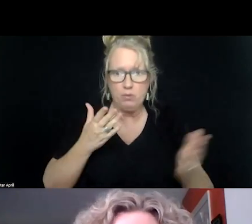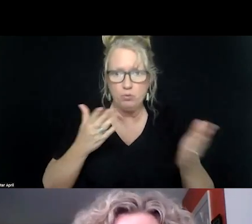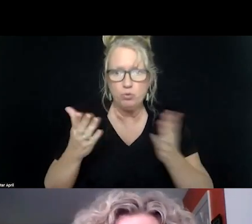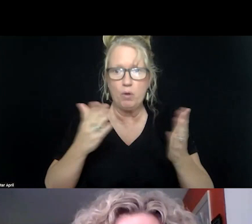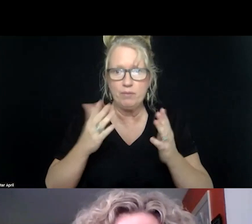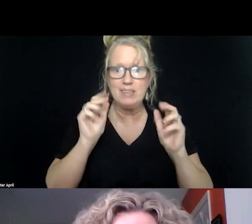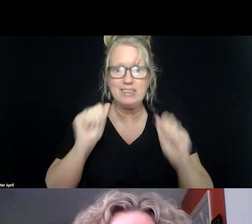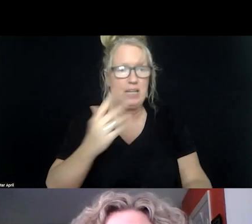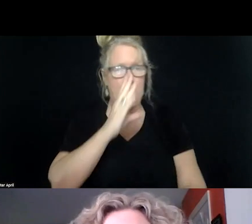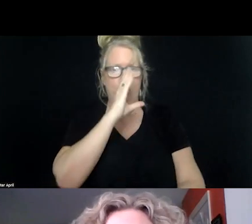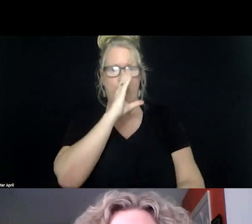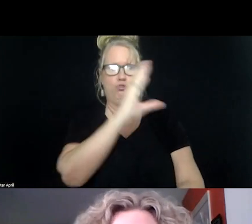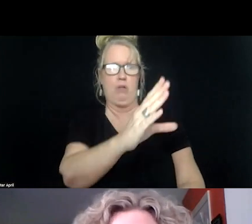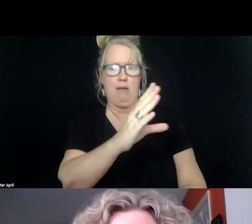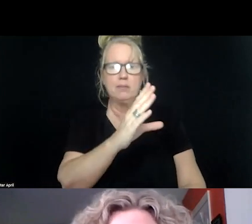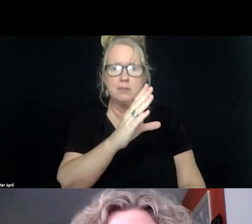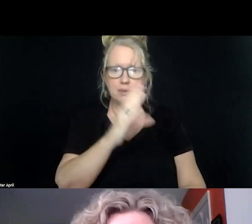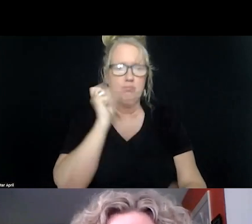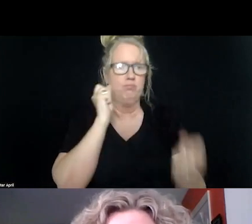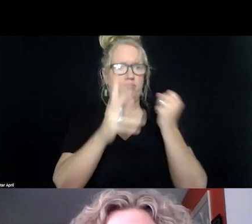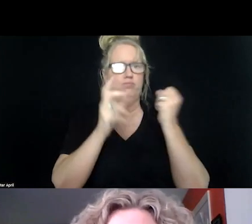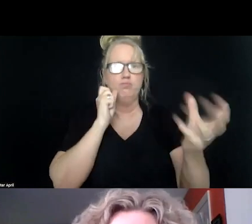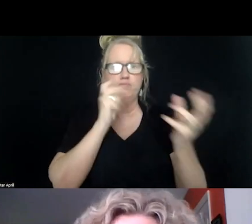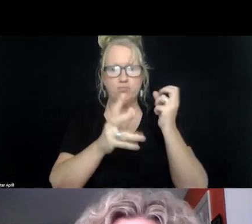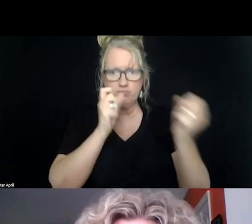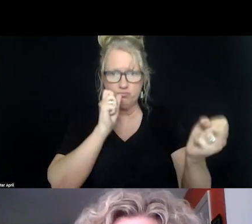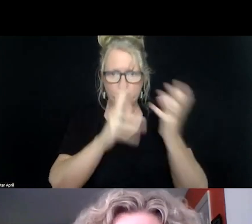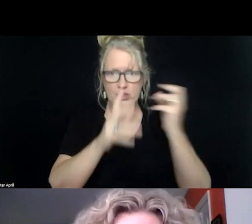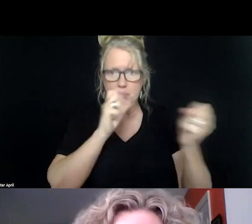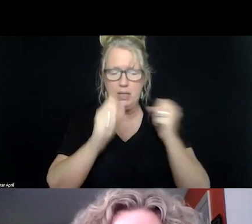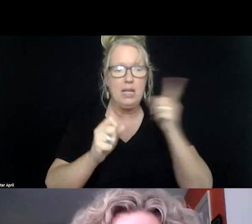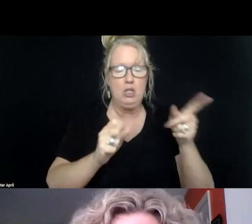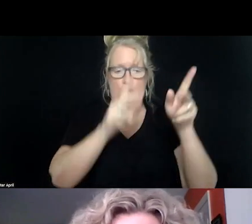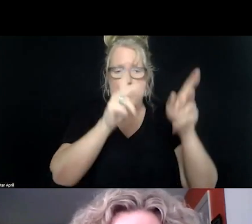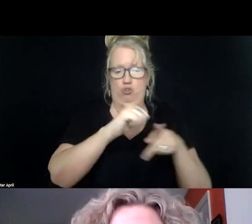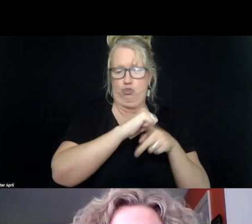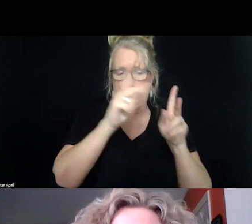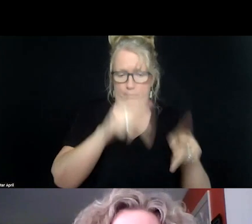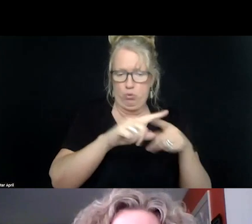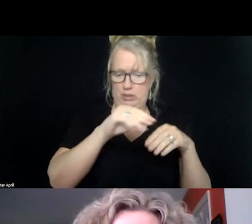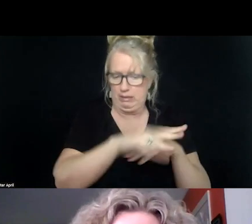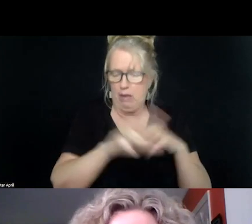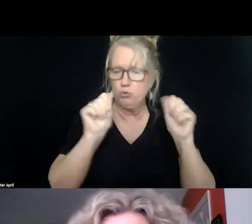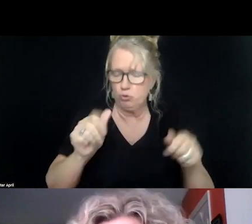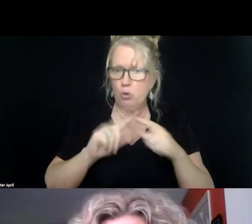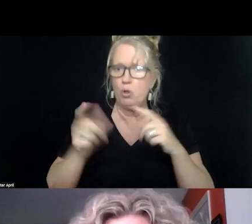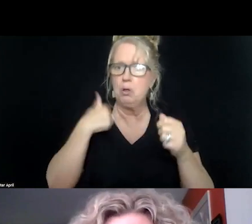A DIRECT CONNECTION. THE ASL TRAINED CRISIS COUNSELOR CAN TALK TO THAT DEAF PERSON